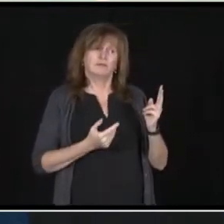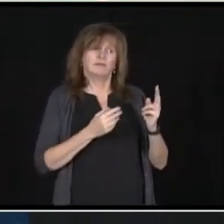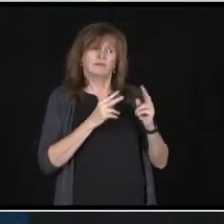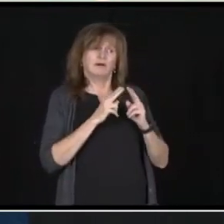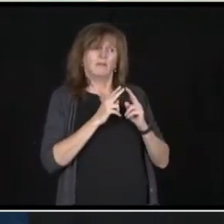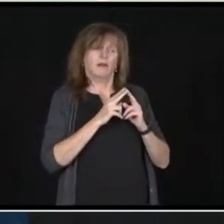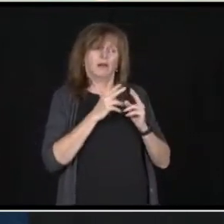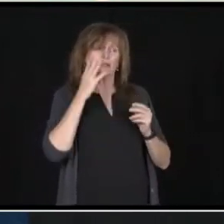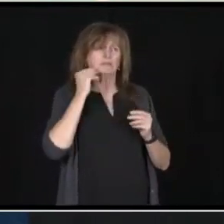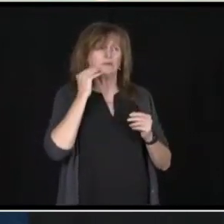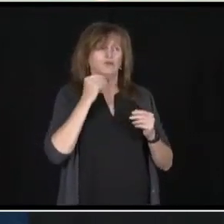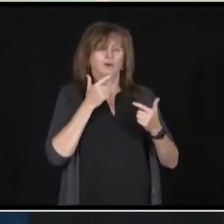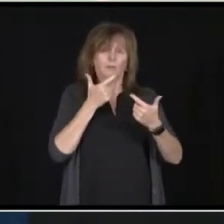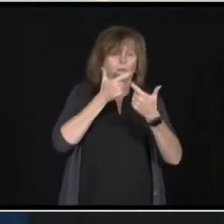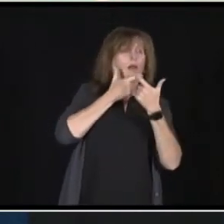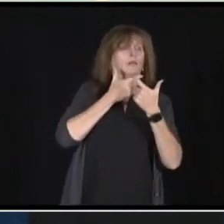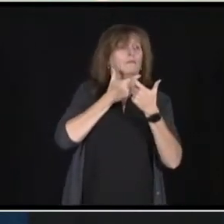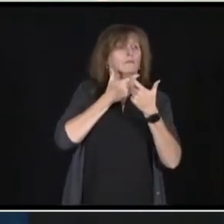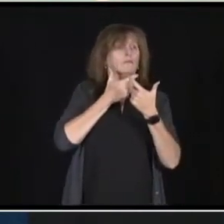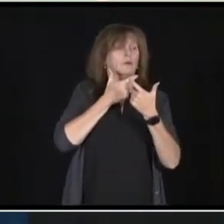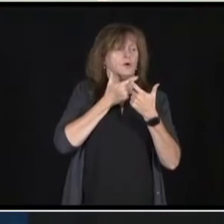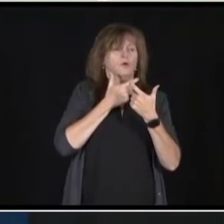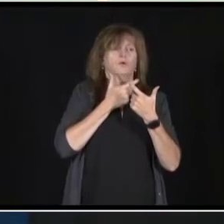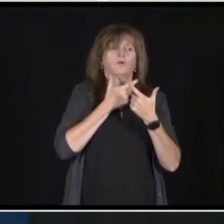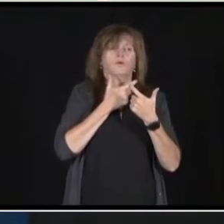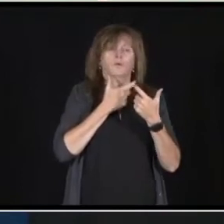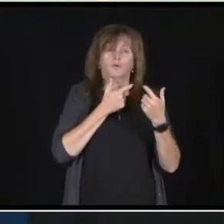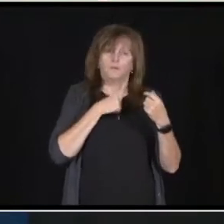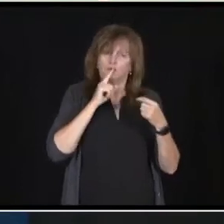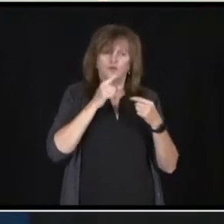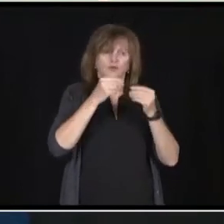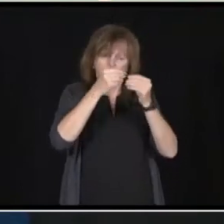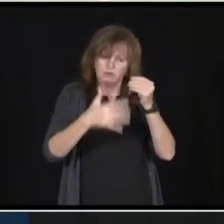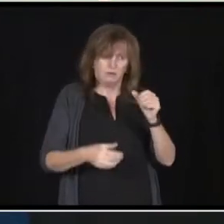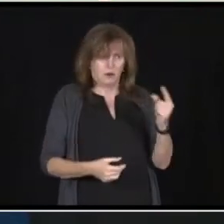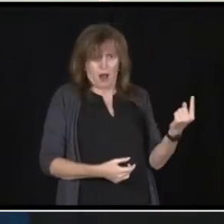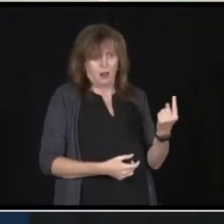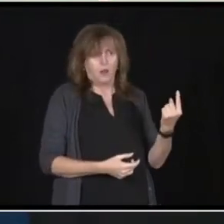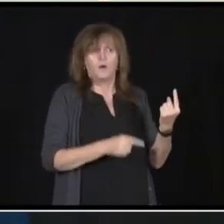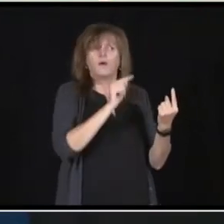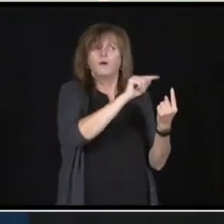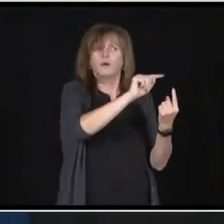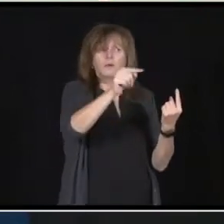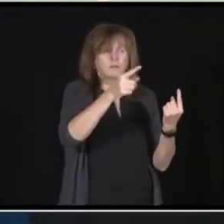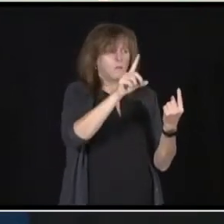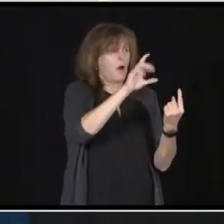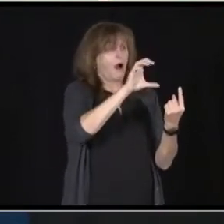and Sylvie with you and your family, and with everyone else. Because it is not just Bill and Sylvie.